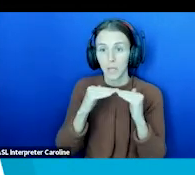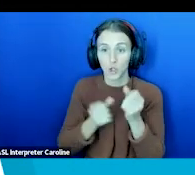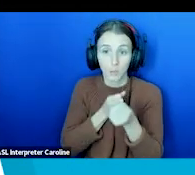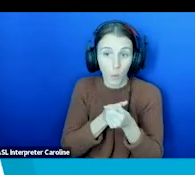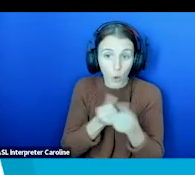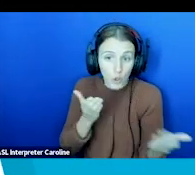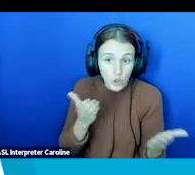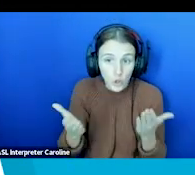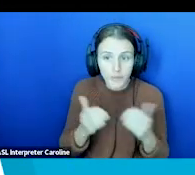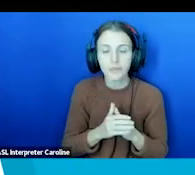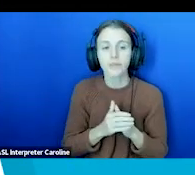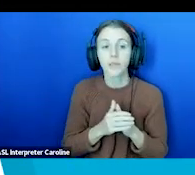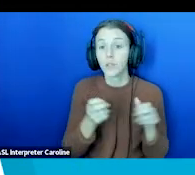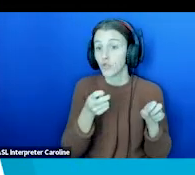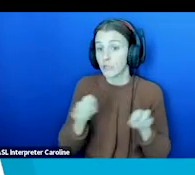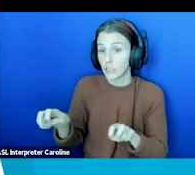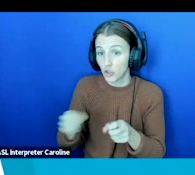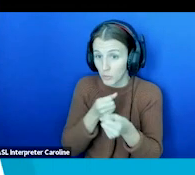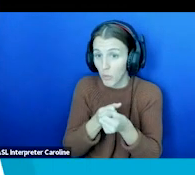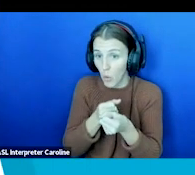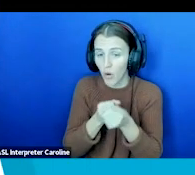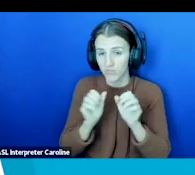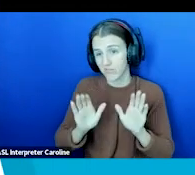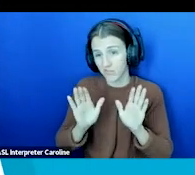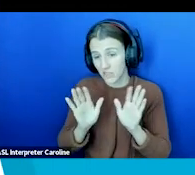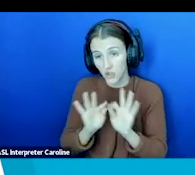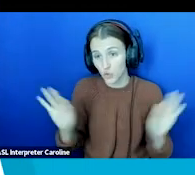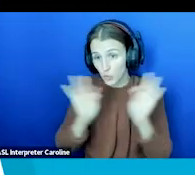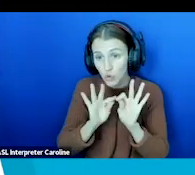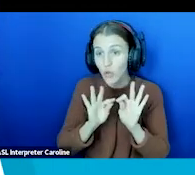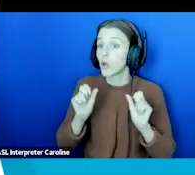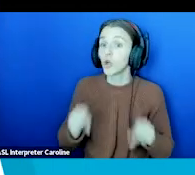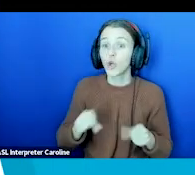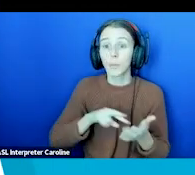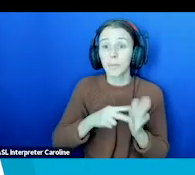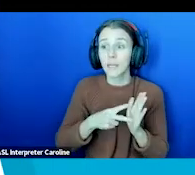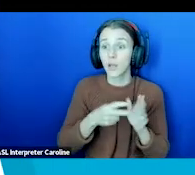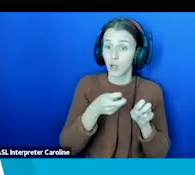MOBILITY TRAINING, MANAGING A PERSONAL ASSISTANCE, PEER SUPPORT,